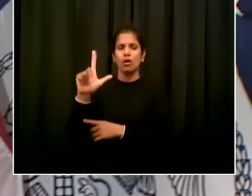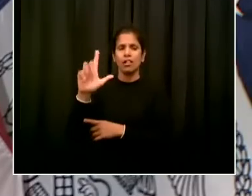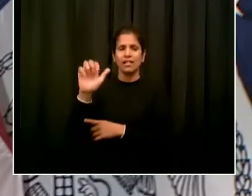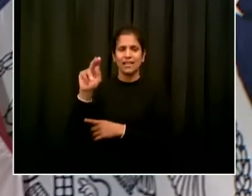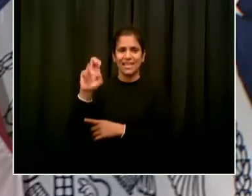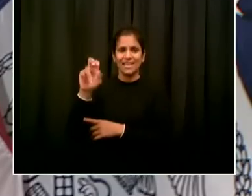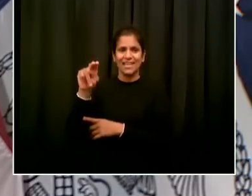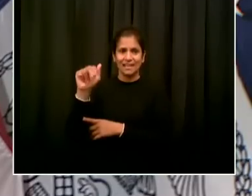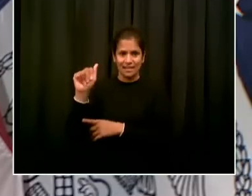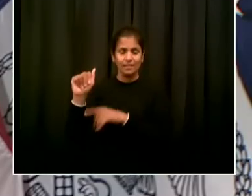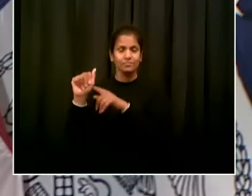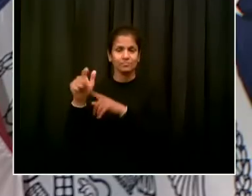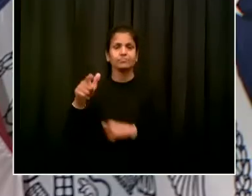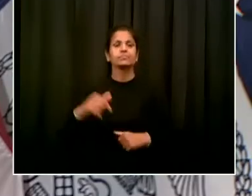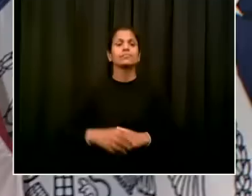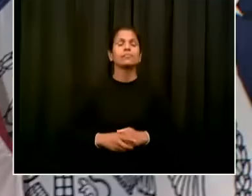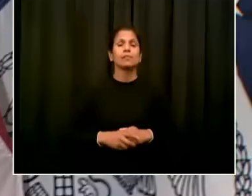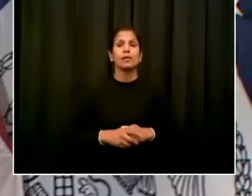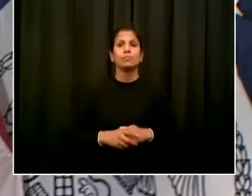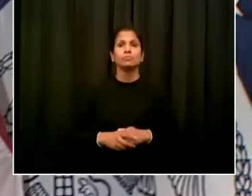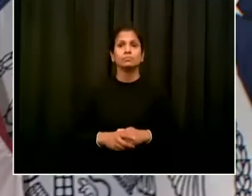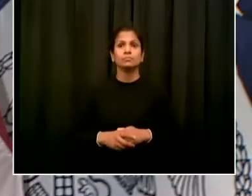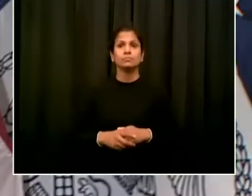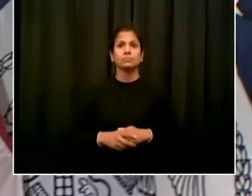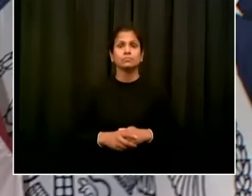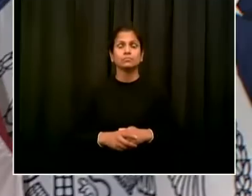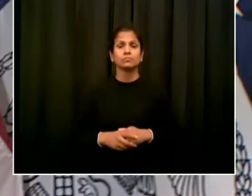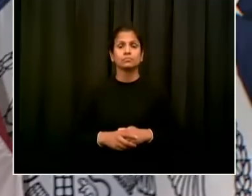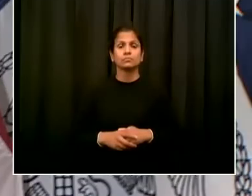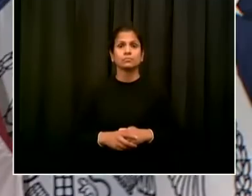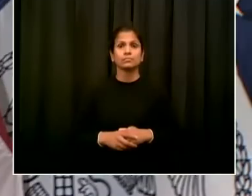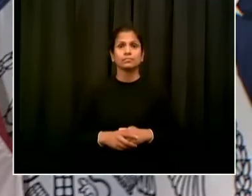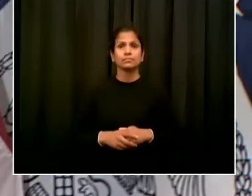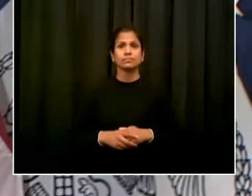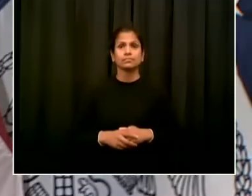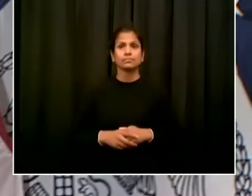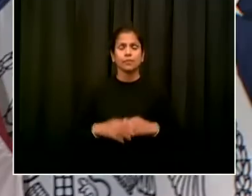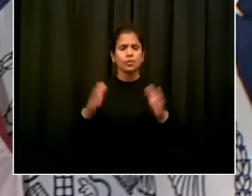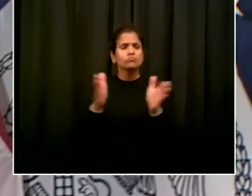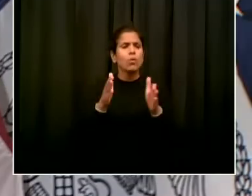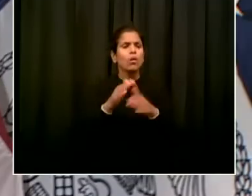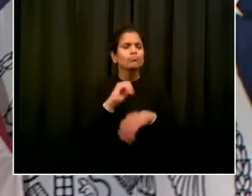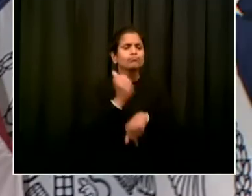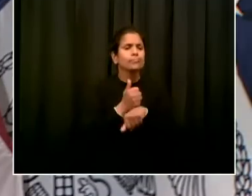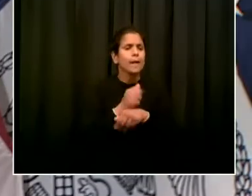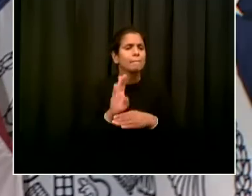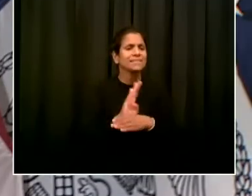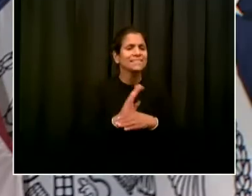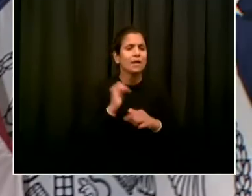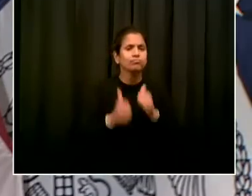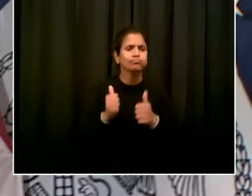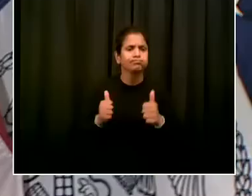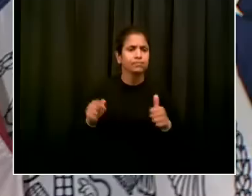GOOD MORNING, MAYOR. HOW ARE YOU? ARE YOU DOING? Reporter: I'M DOING WELL.